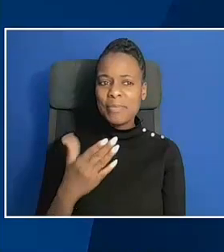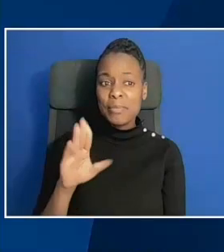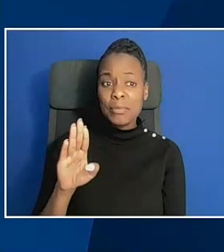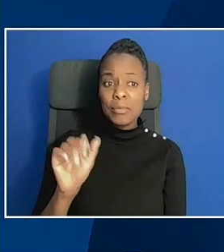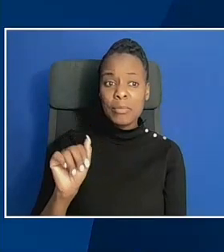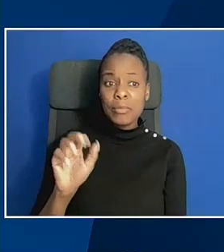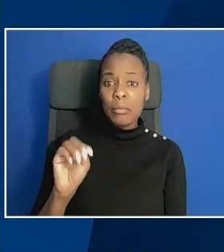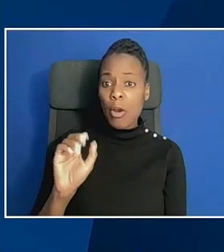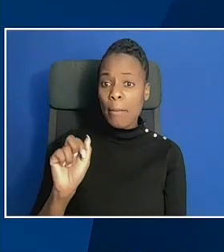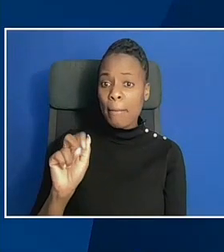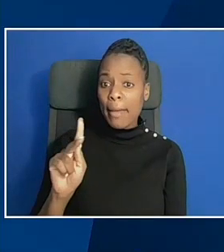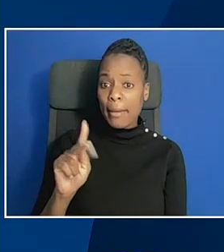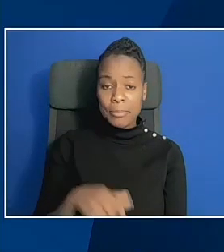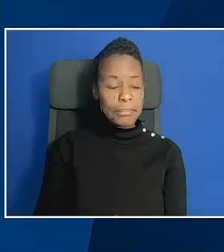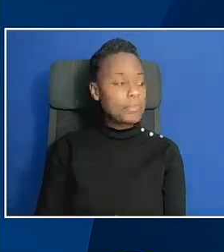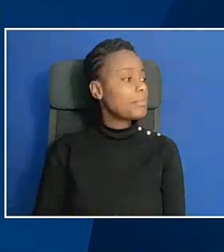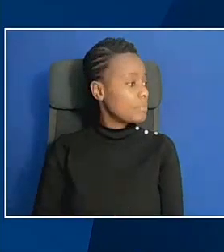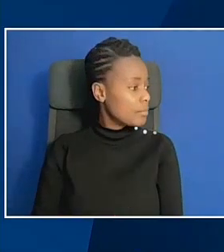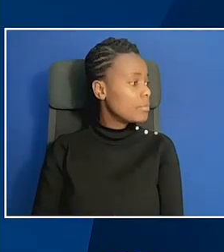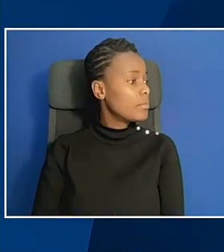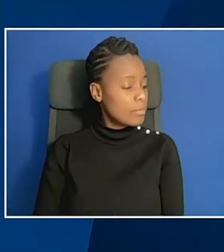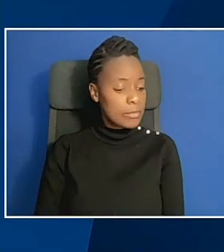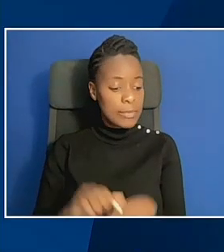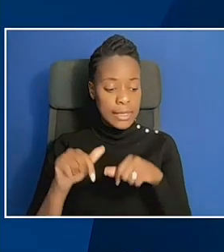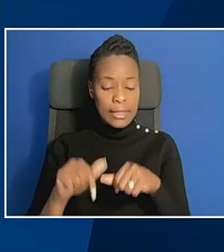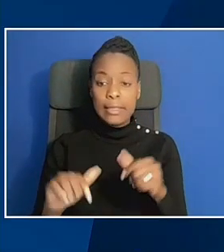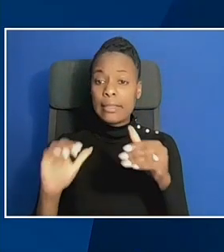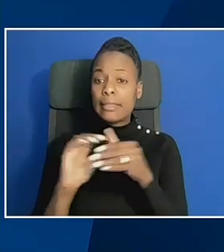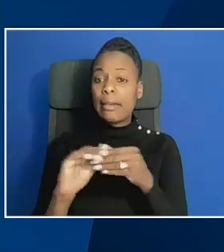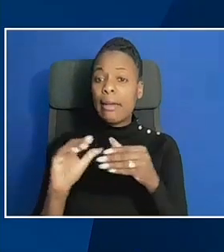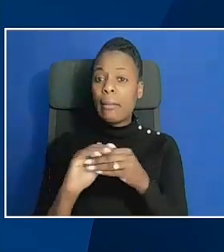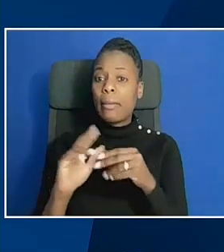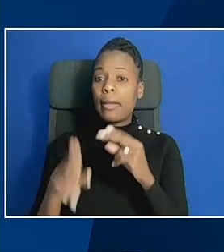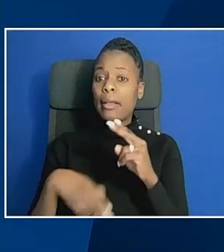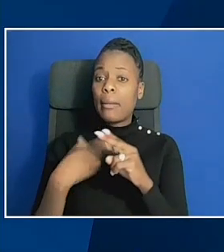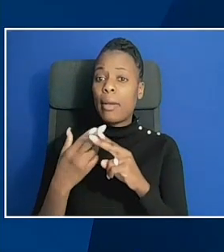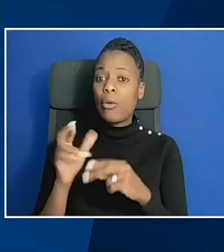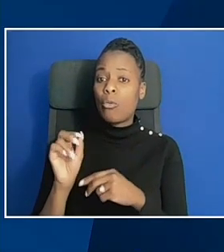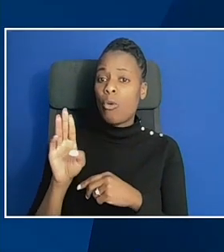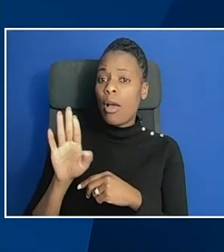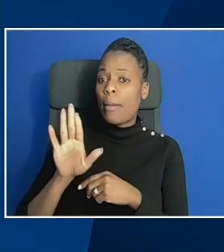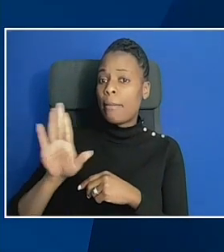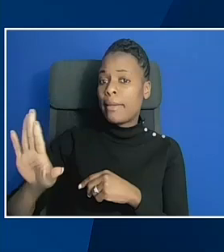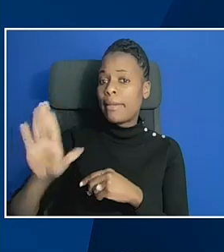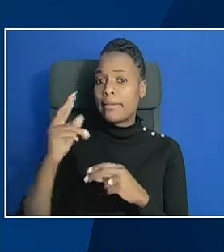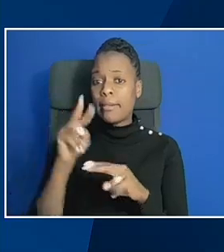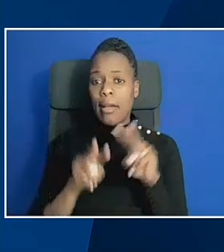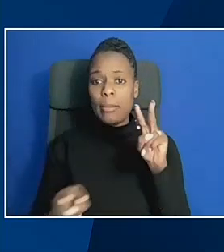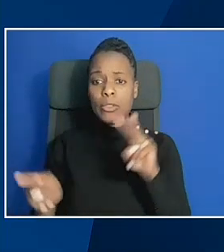This is a comment on Rob's observation here. I just want to clarify that nothing